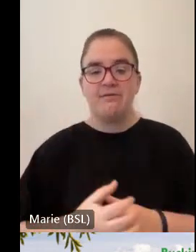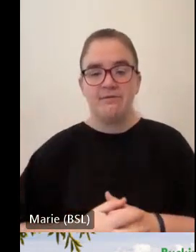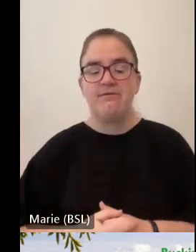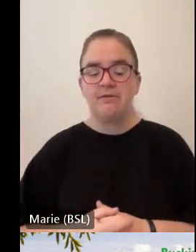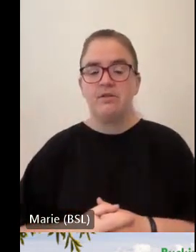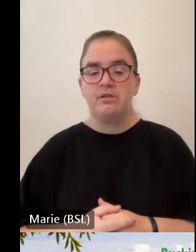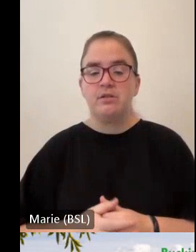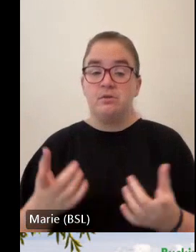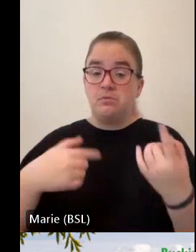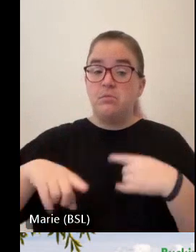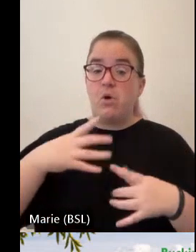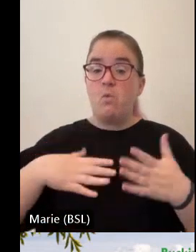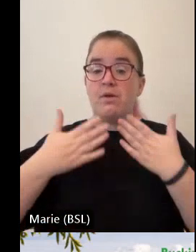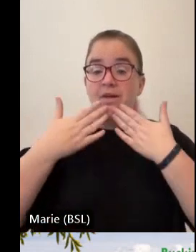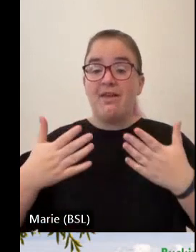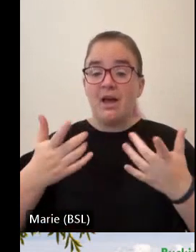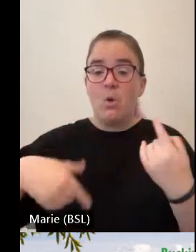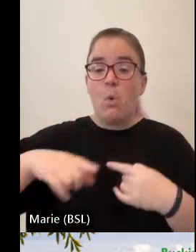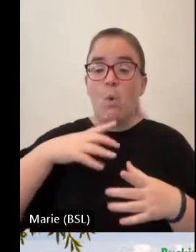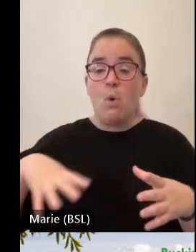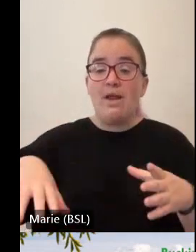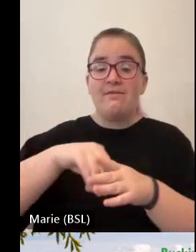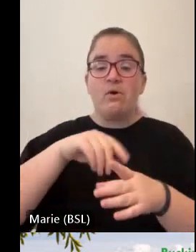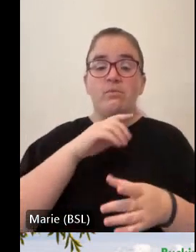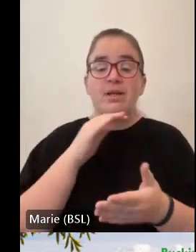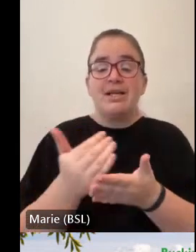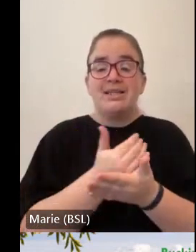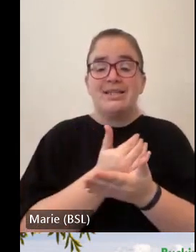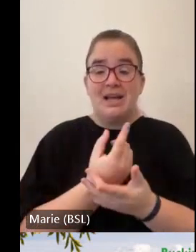We would like to thank all involved from saving us from